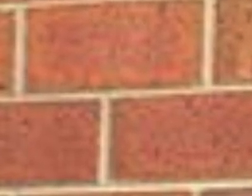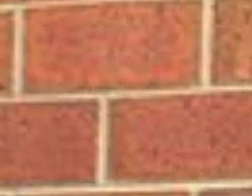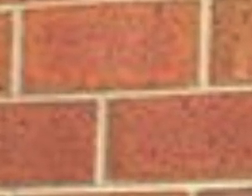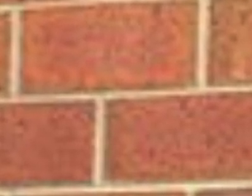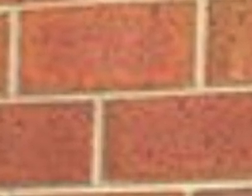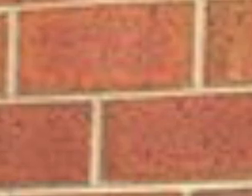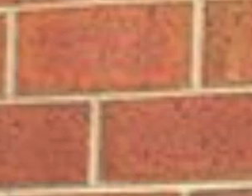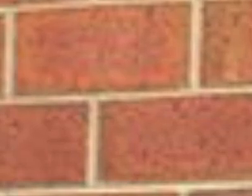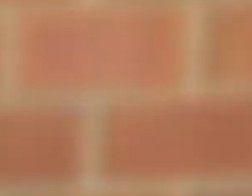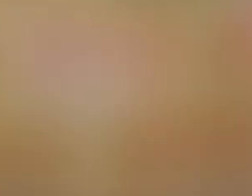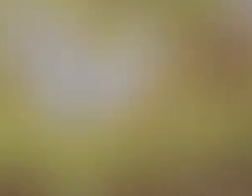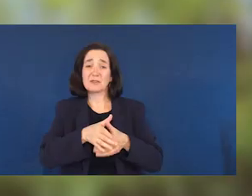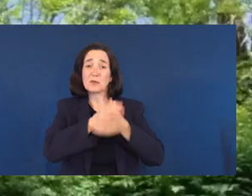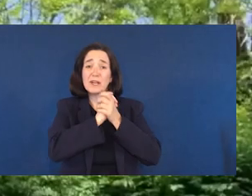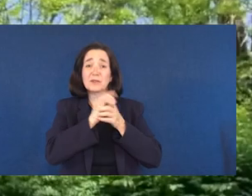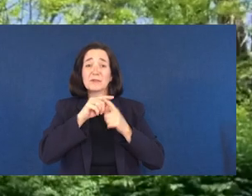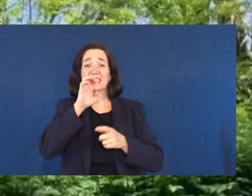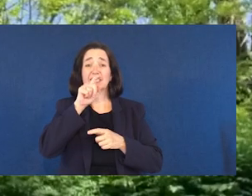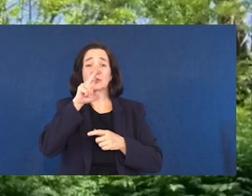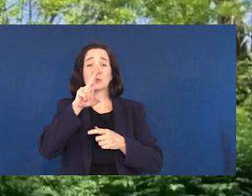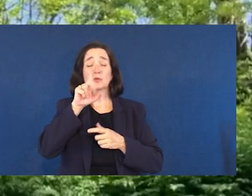Congrats to our ETSU graduates. You guys are the best.